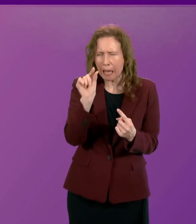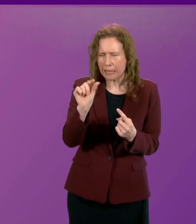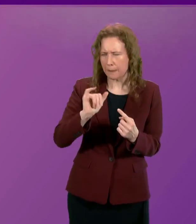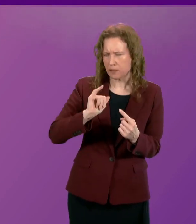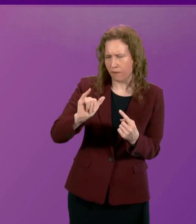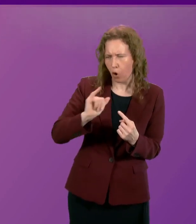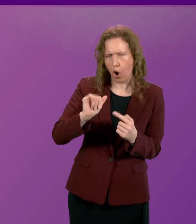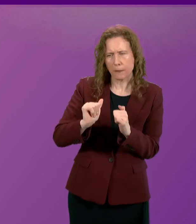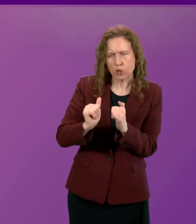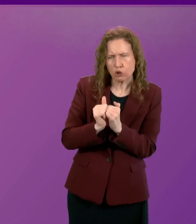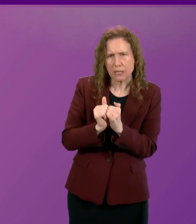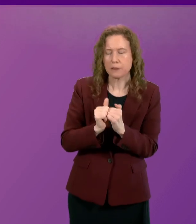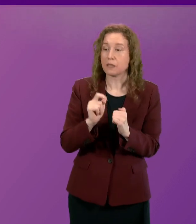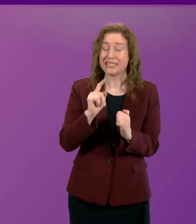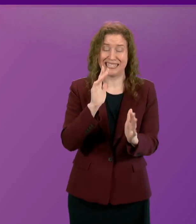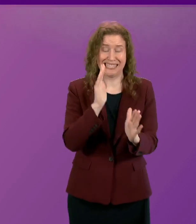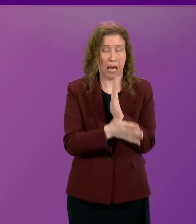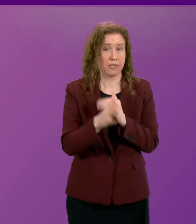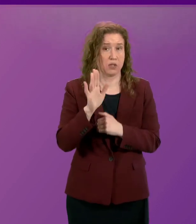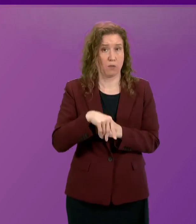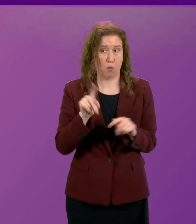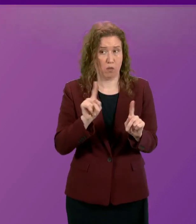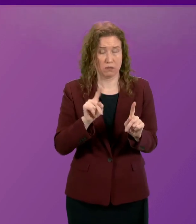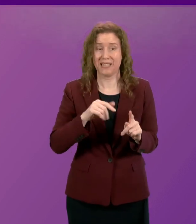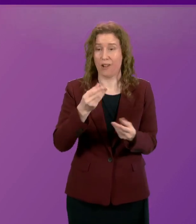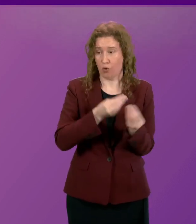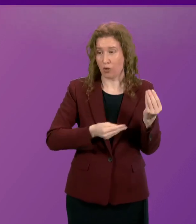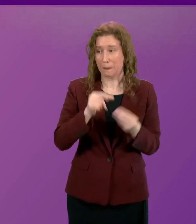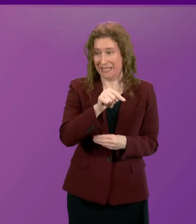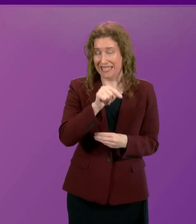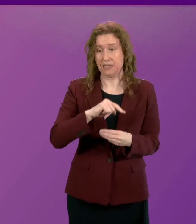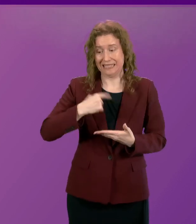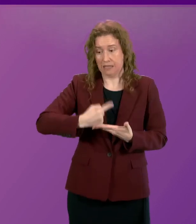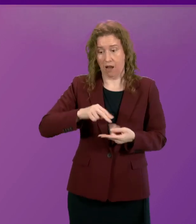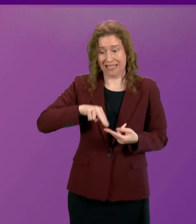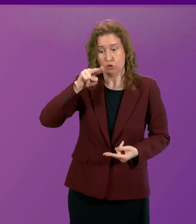with, and that is the damage that has been done to the economy by the decision to increase employer